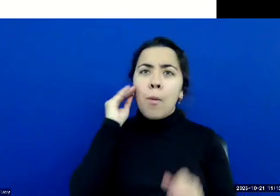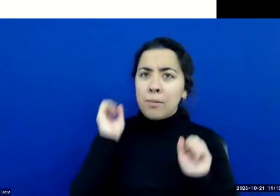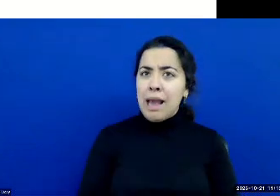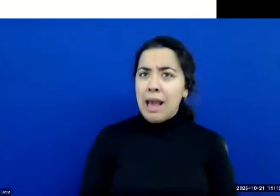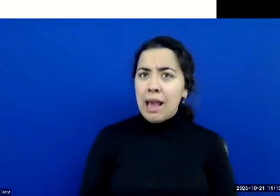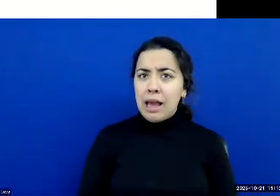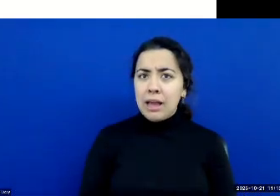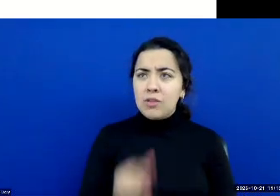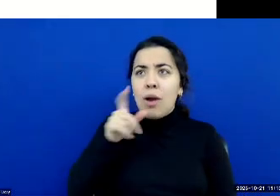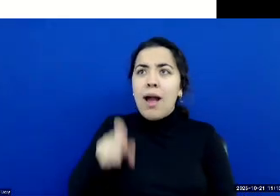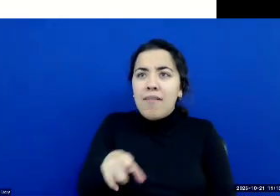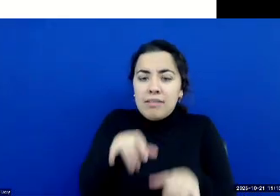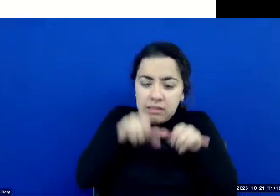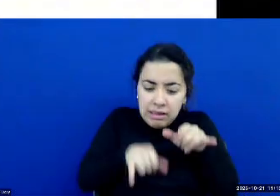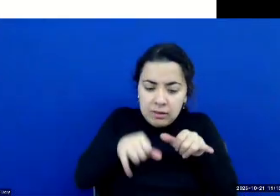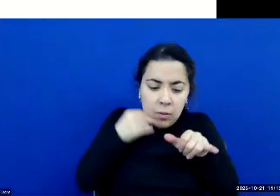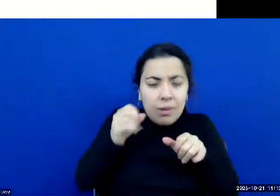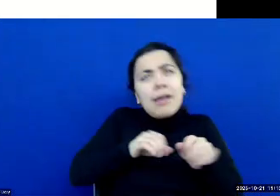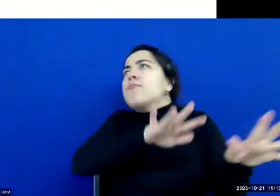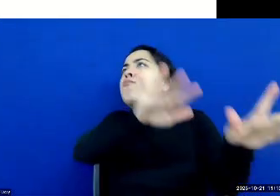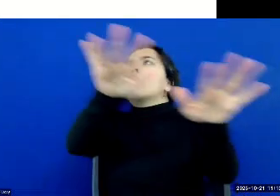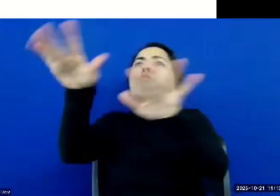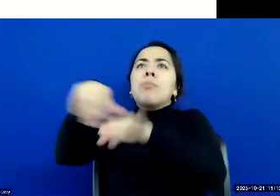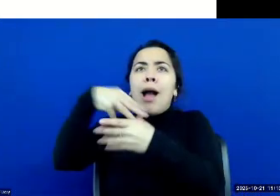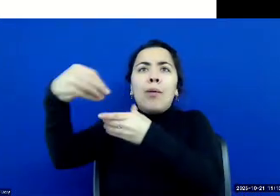Kathleen DeForest: That is an extremely powerful mindset.